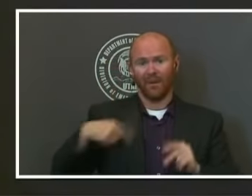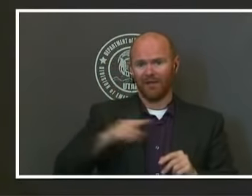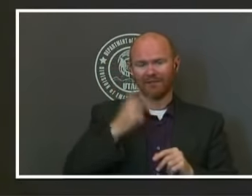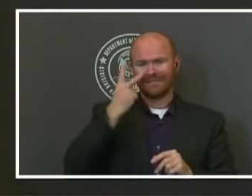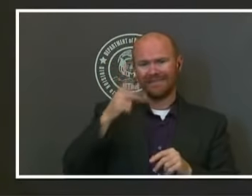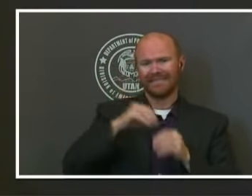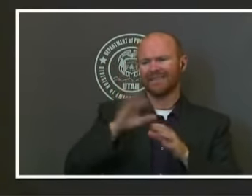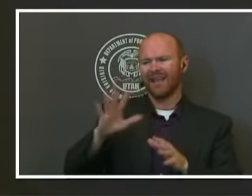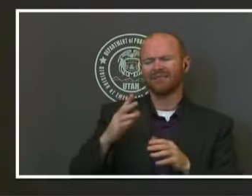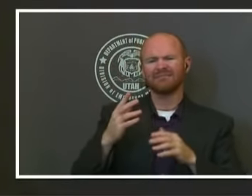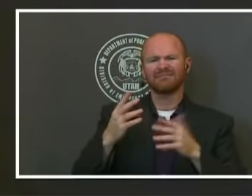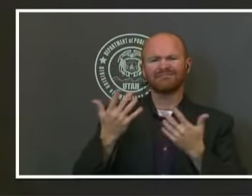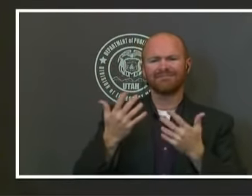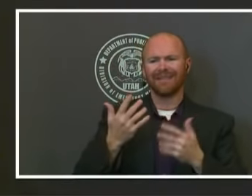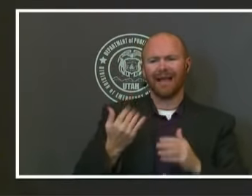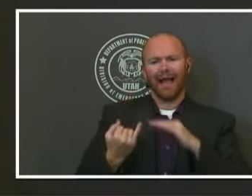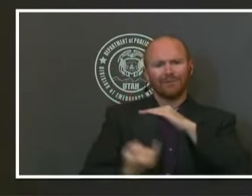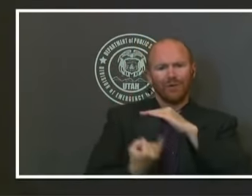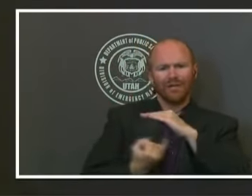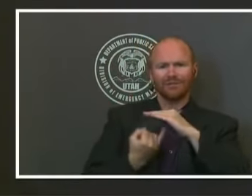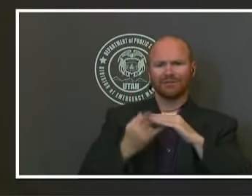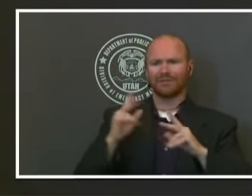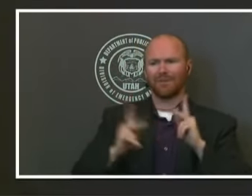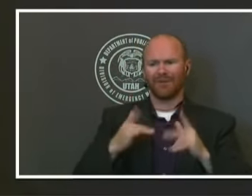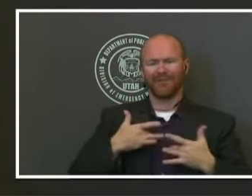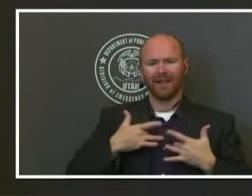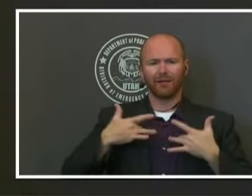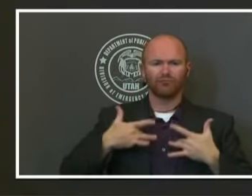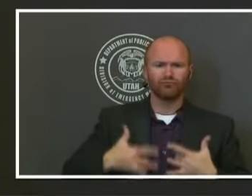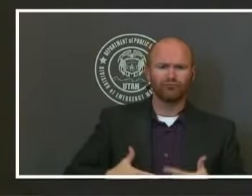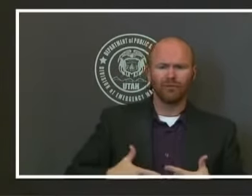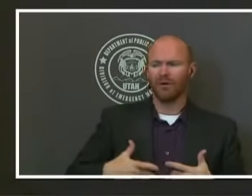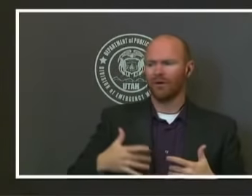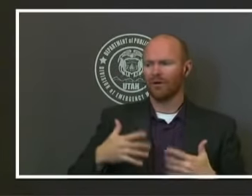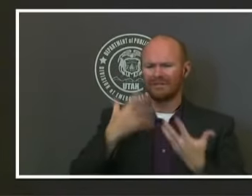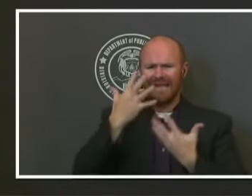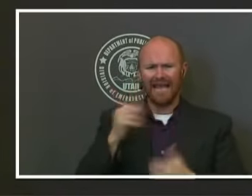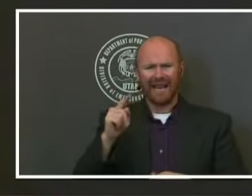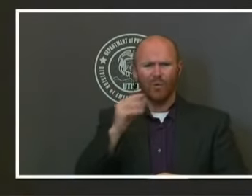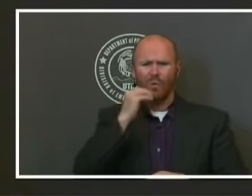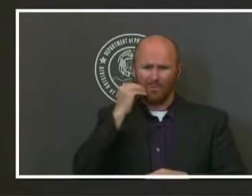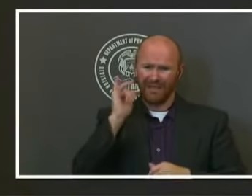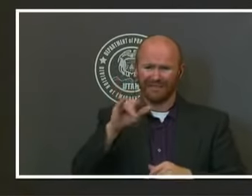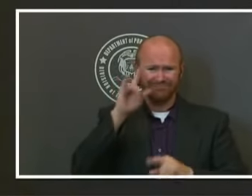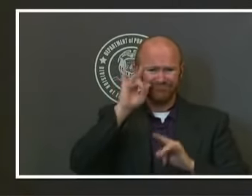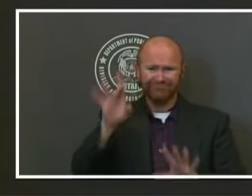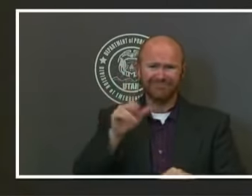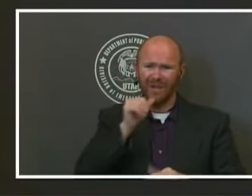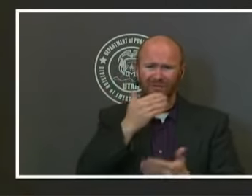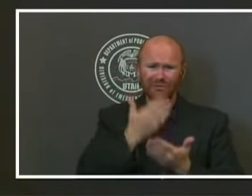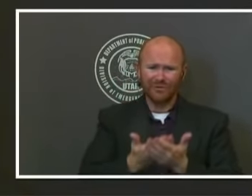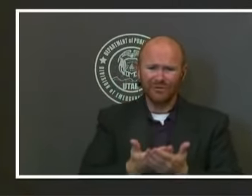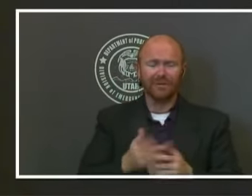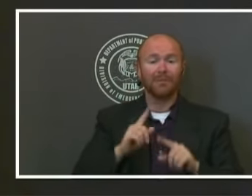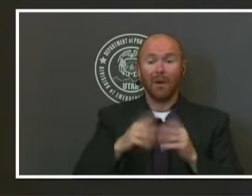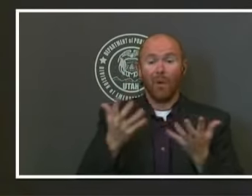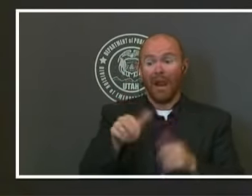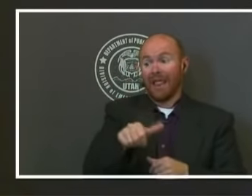prison state which I think has its own set of consequences they're all negative I don't